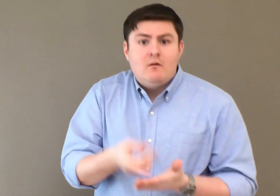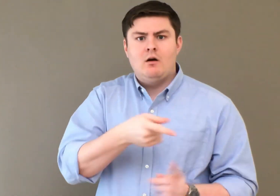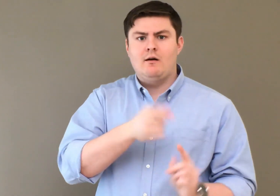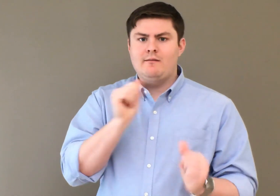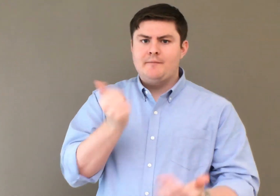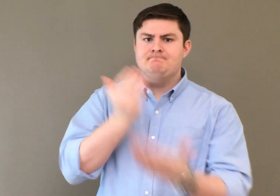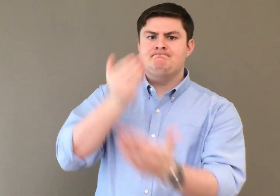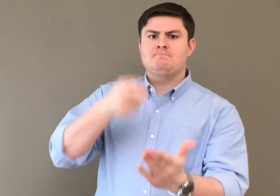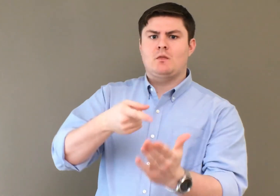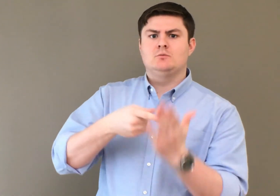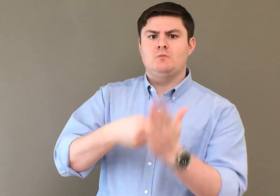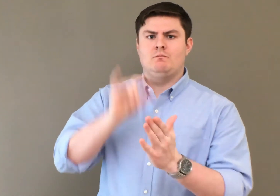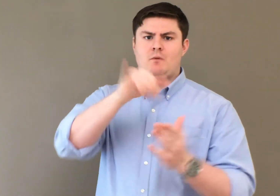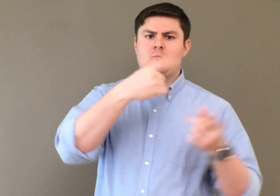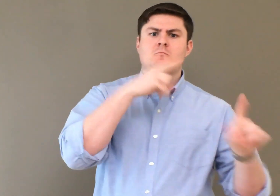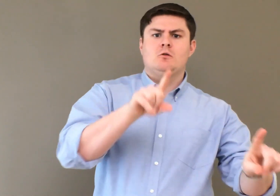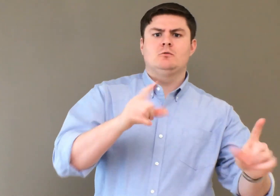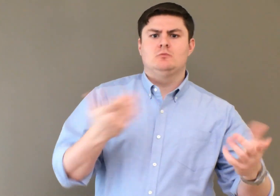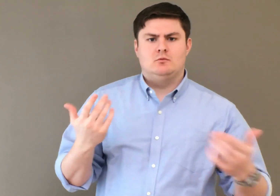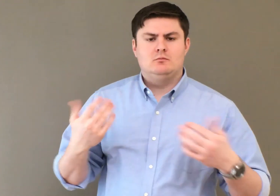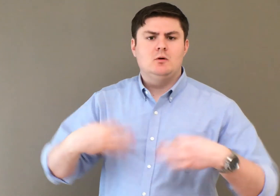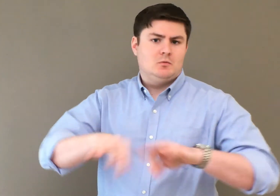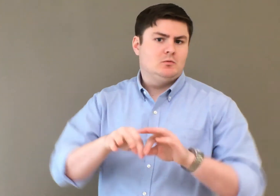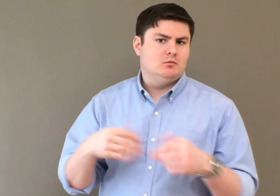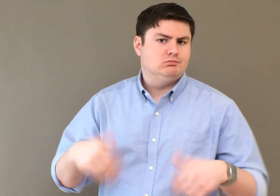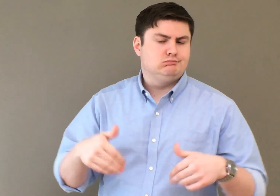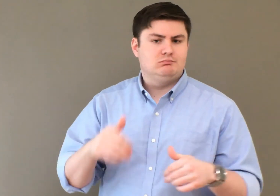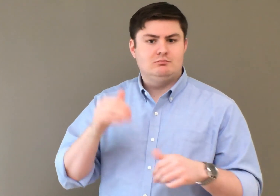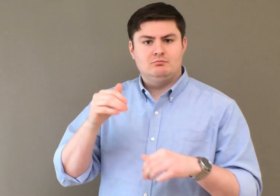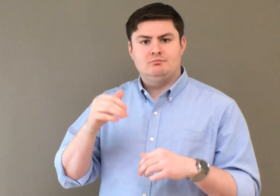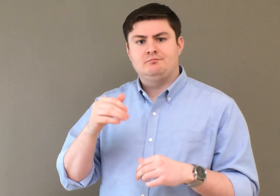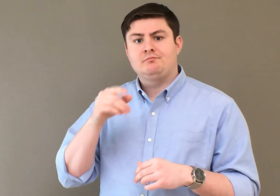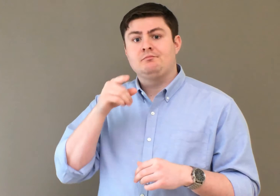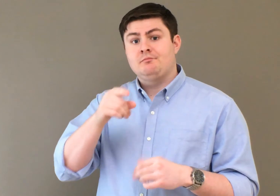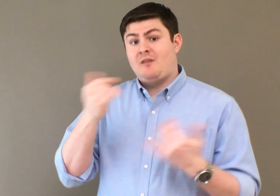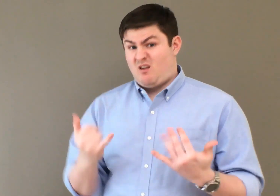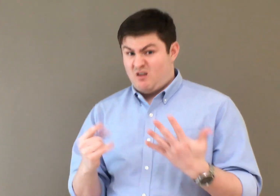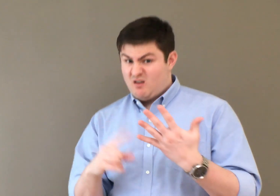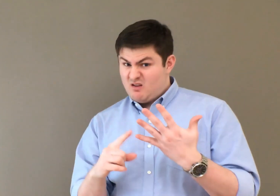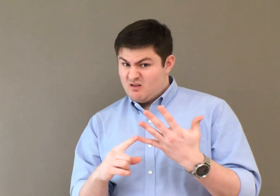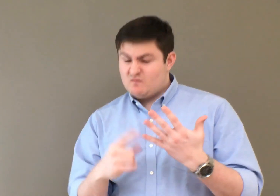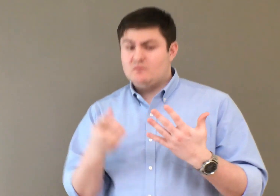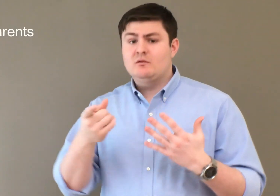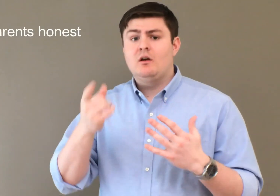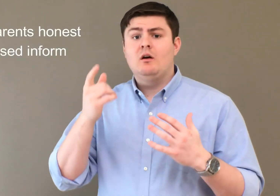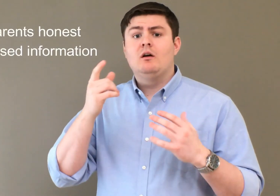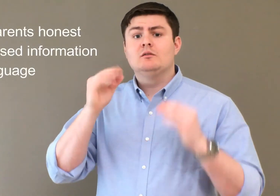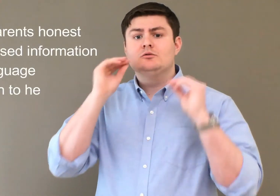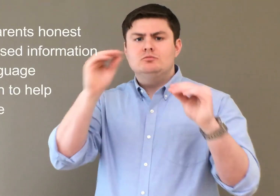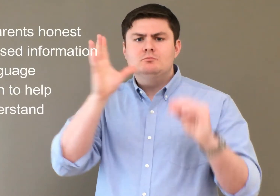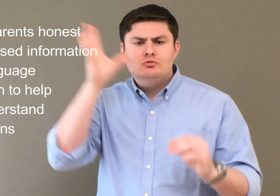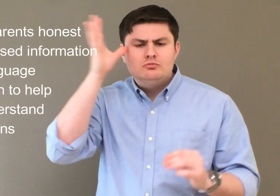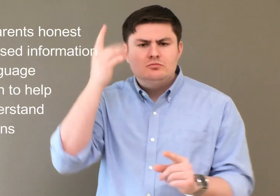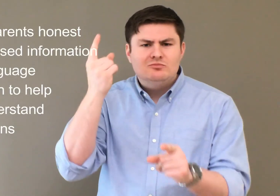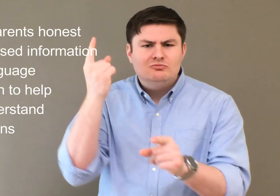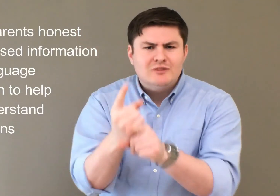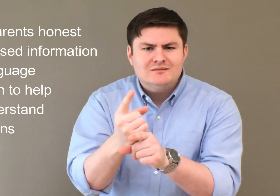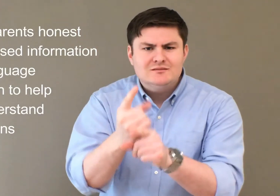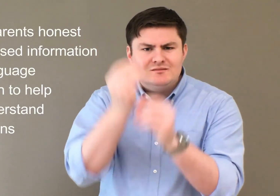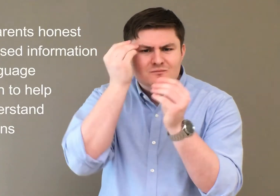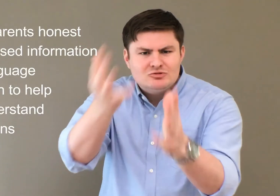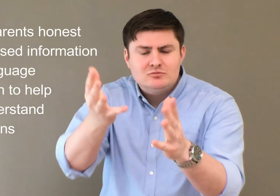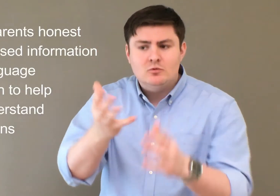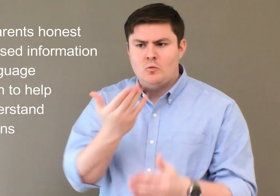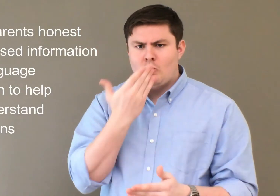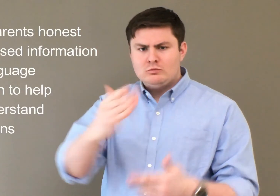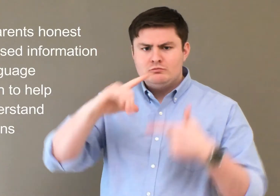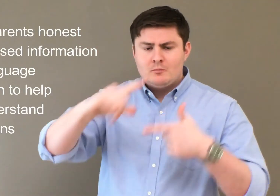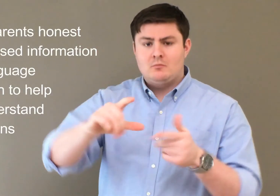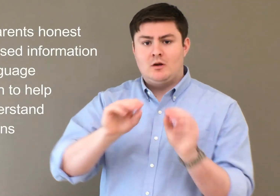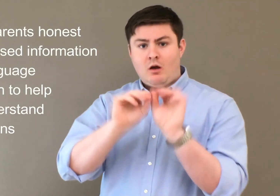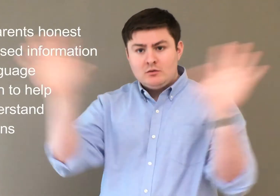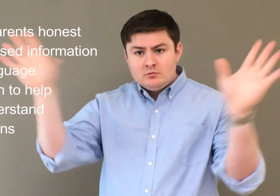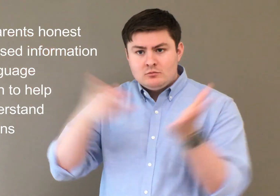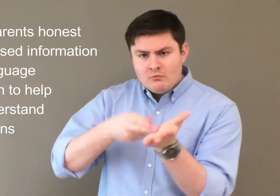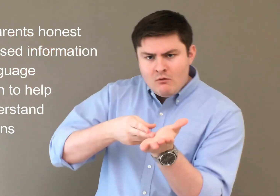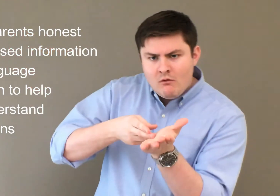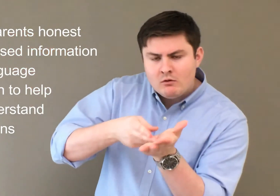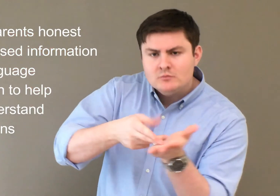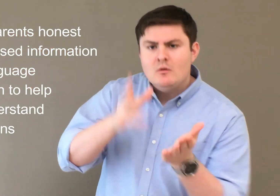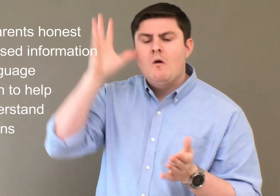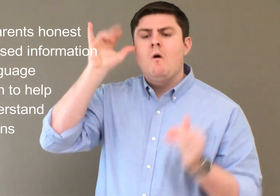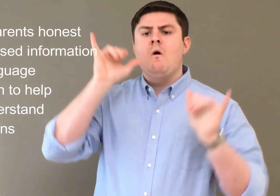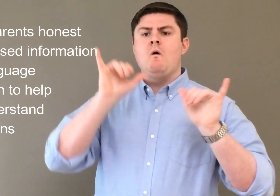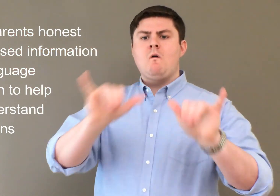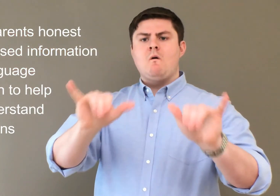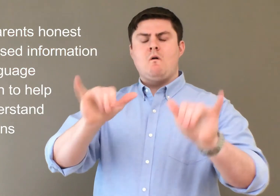Last, parents need honest unbiased information about language acquisition to help them understand